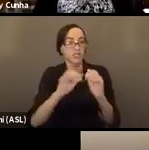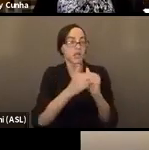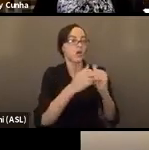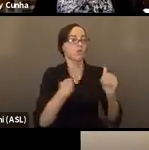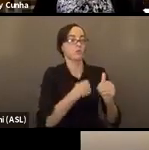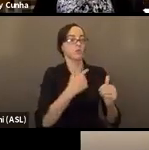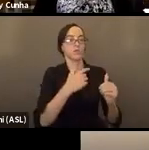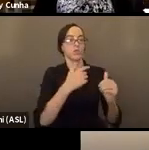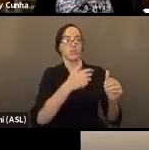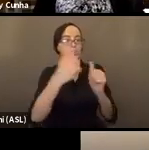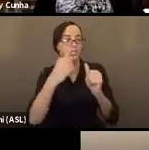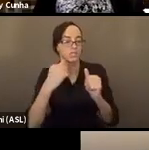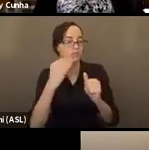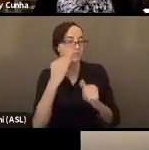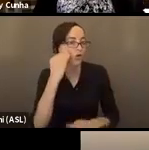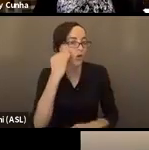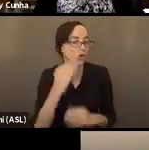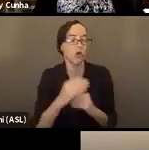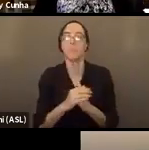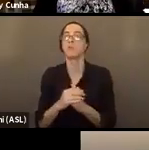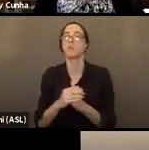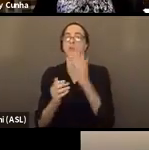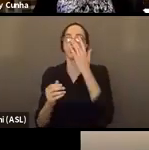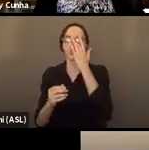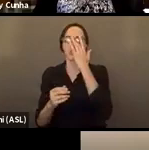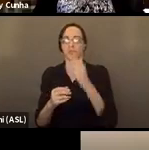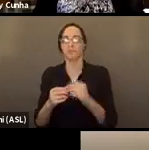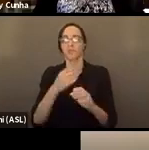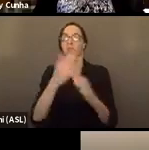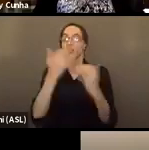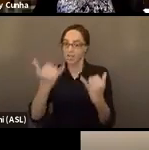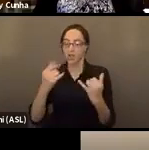if we needed to leave the house we had to double check we have mass sanitizers